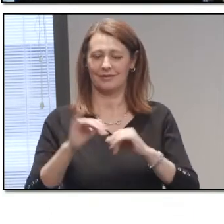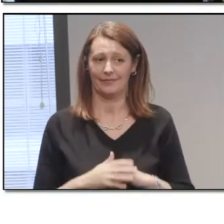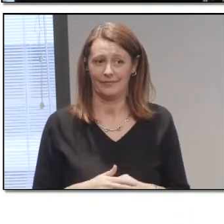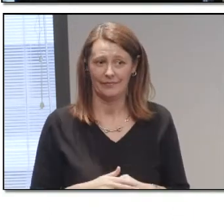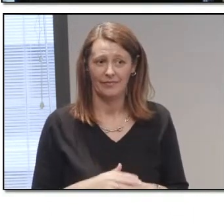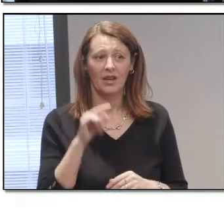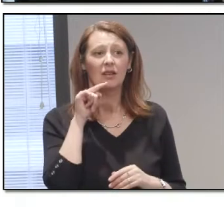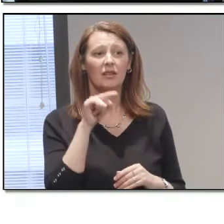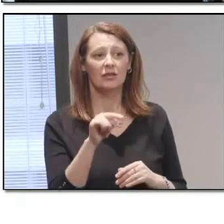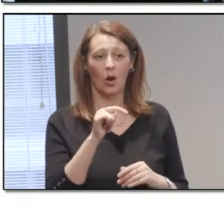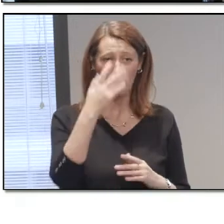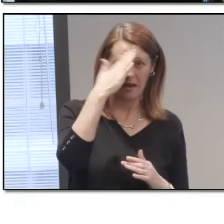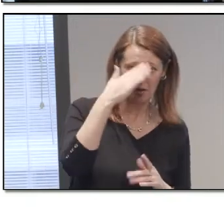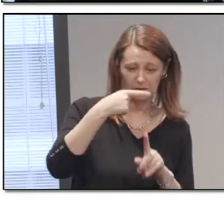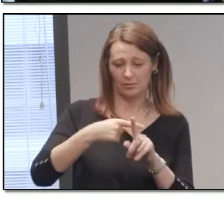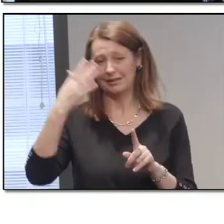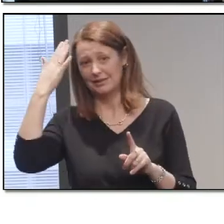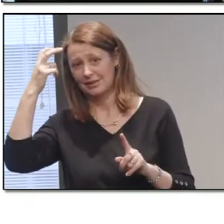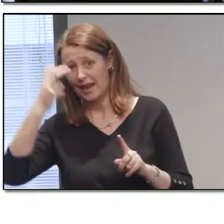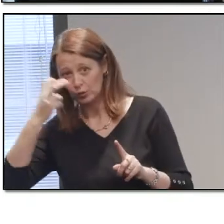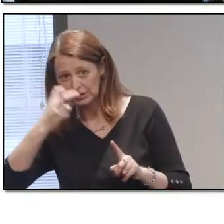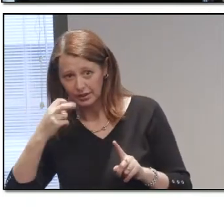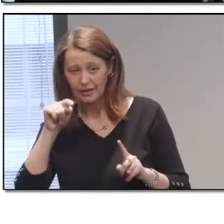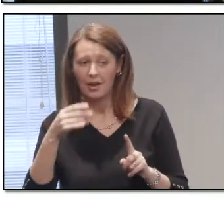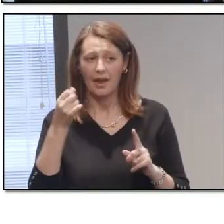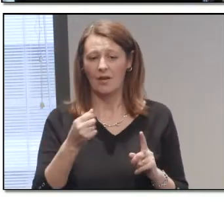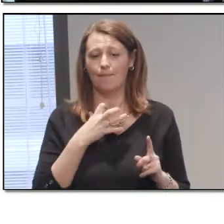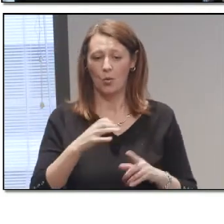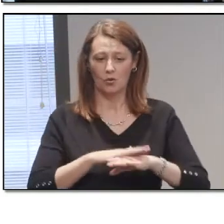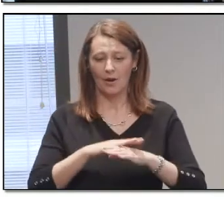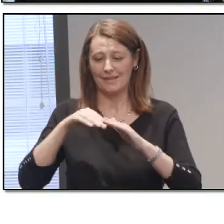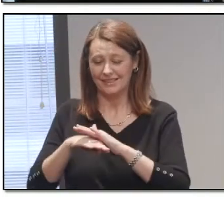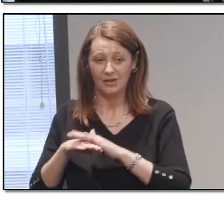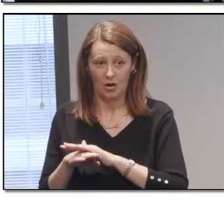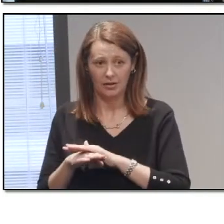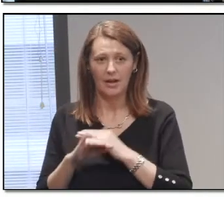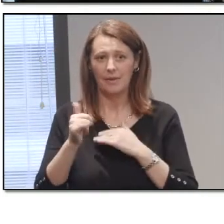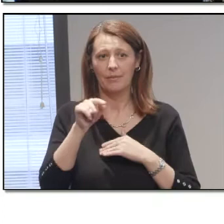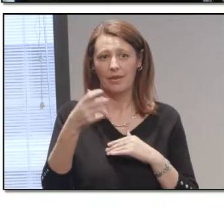of course the elderly who spend sometimes more time indoors sometimes they might spend more